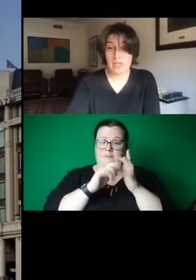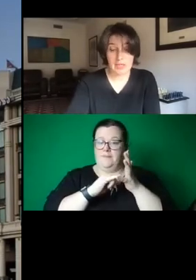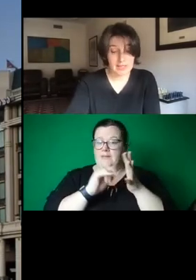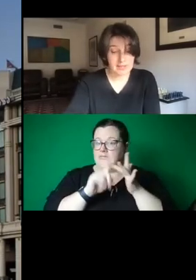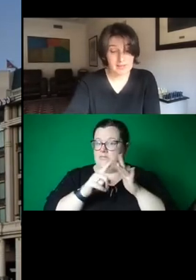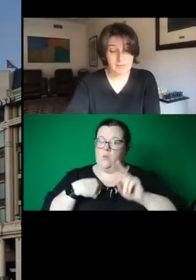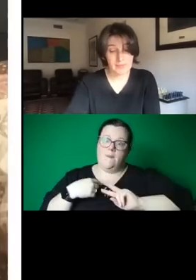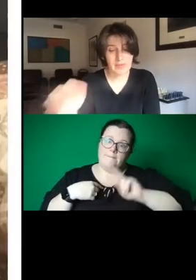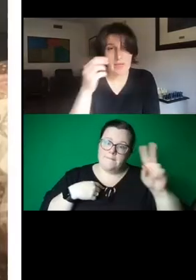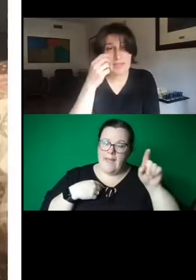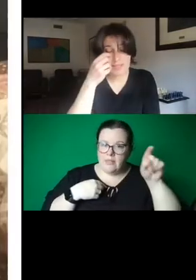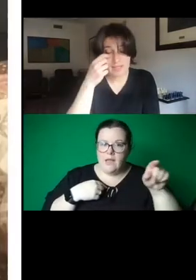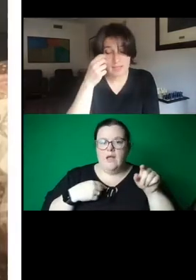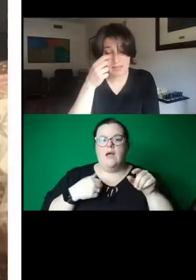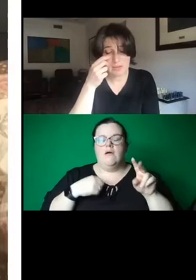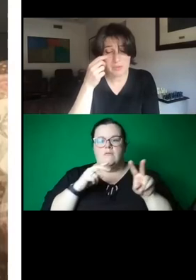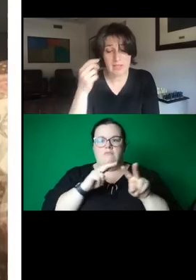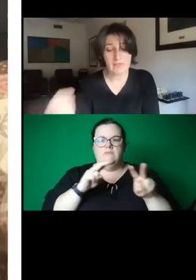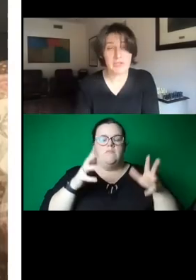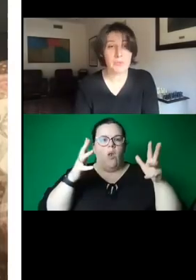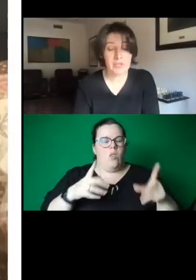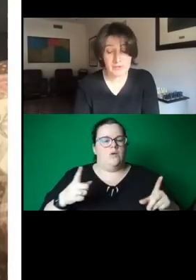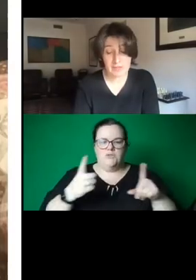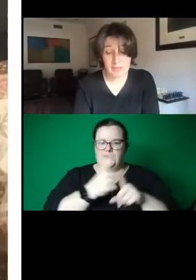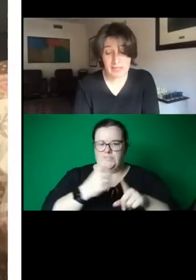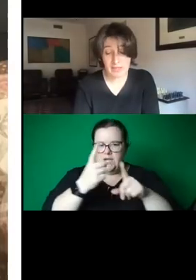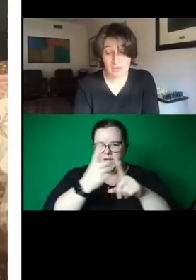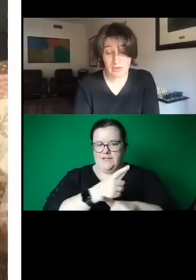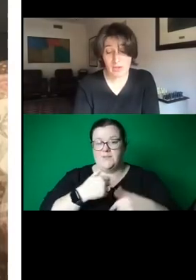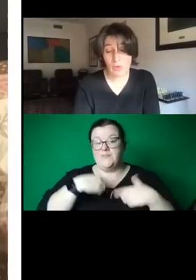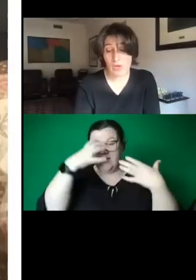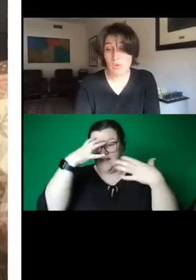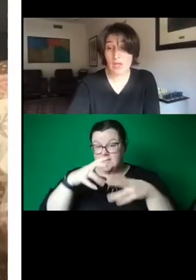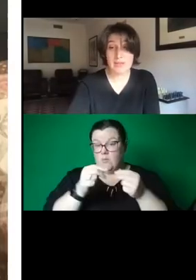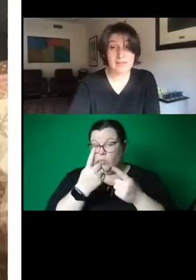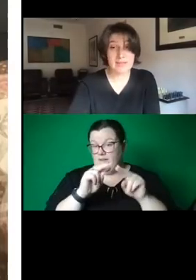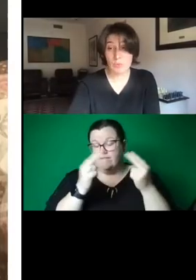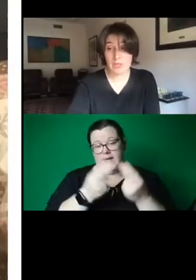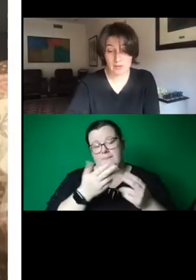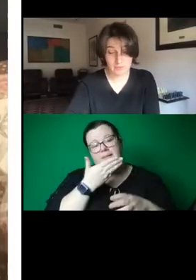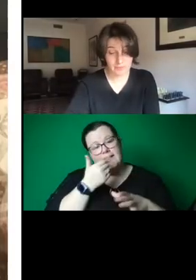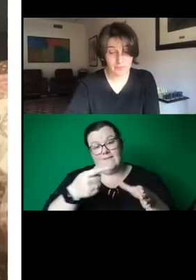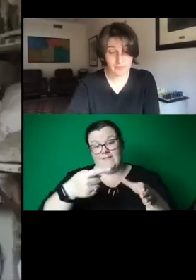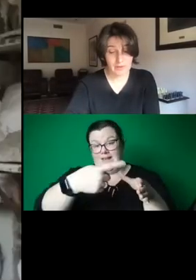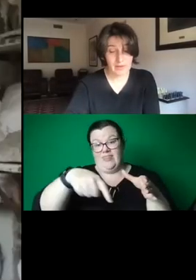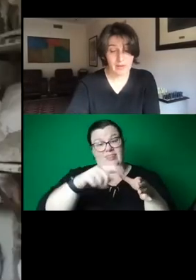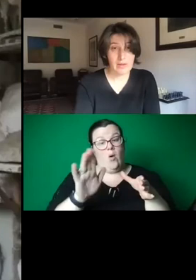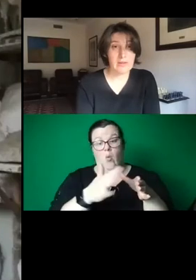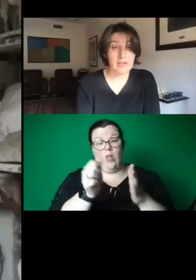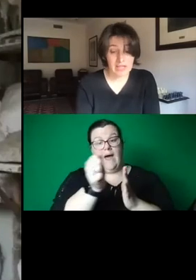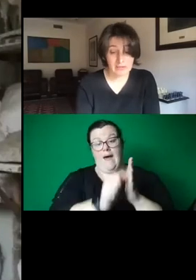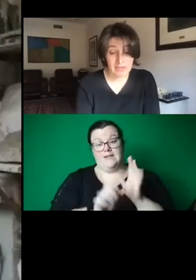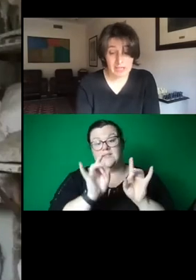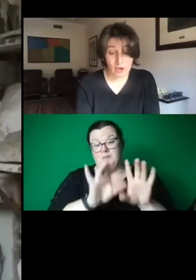this i stayed with the lovely topper in the family who are all artists as well the grand family home